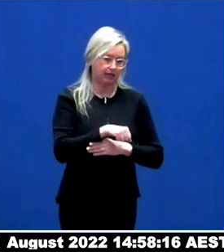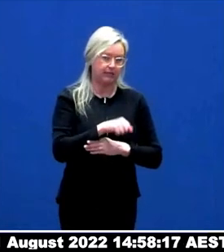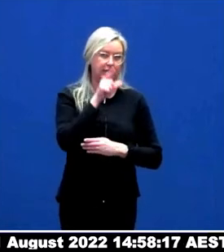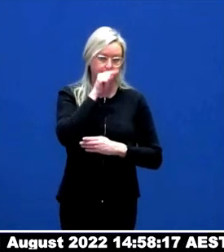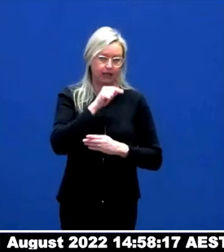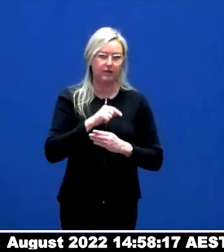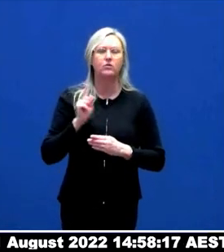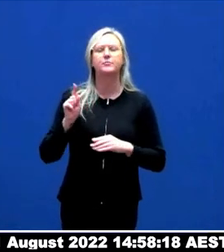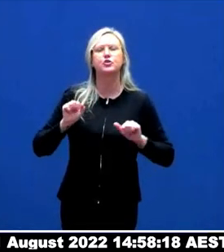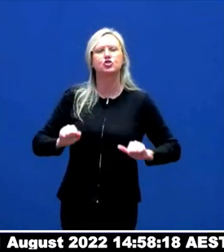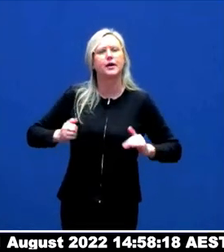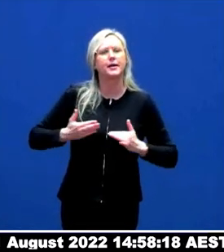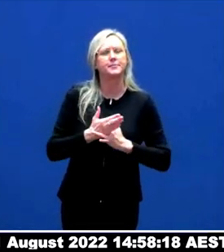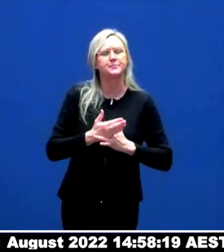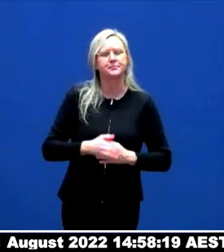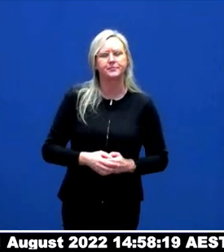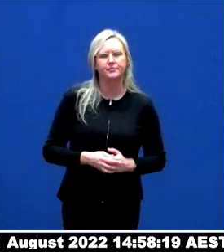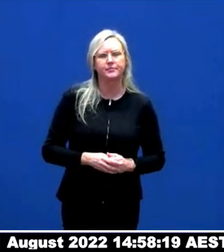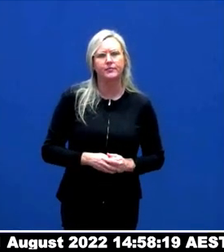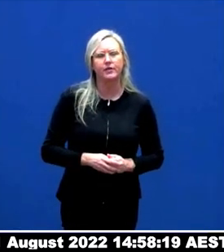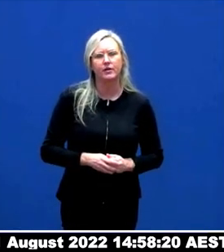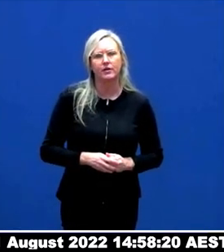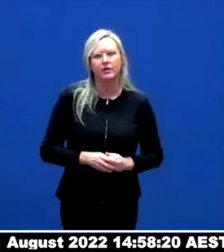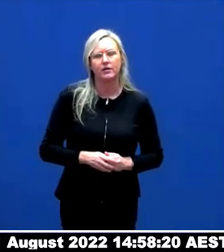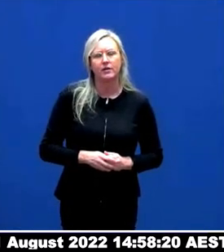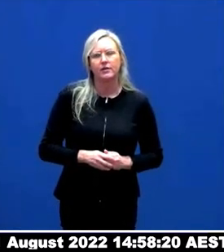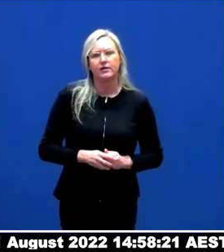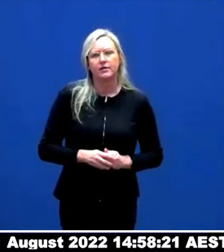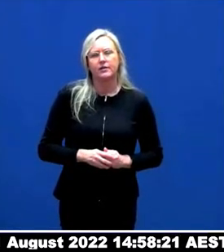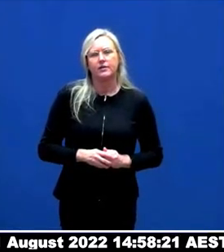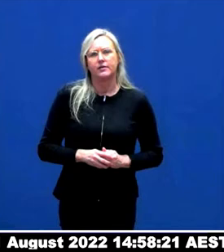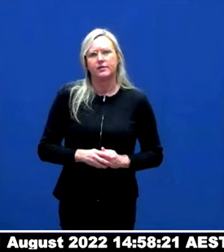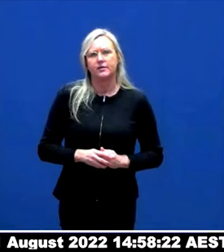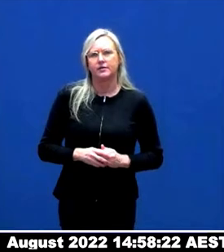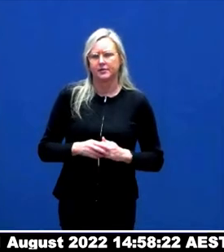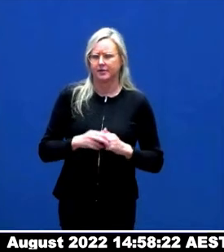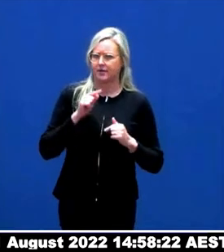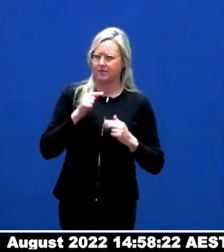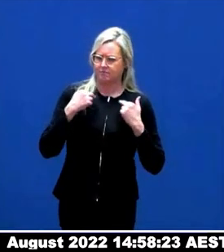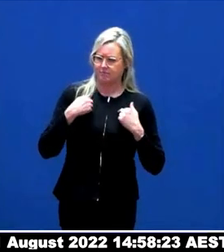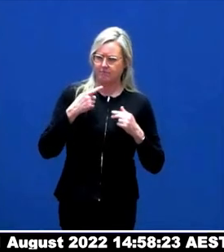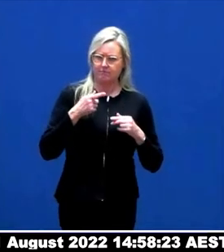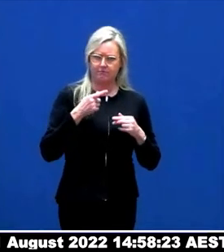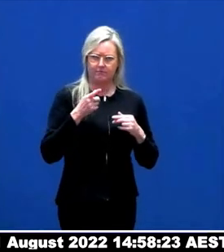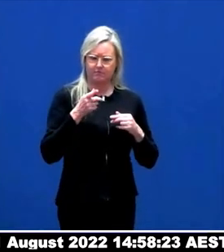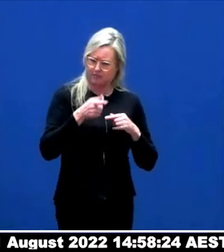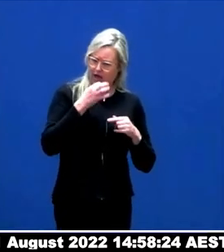Ms Dowsett, these questions don't have anything to do with the SRS, do they?